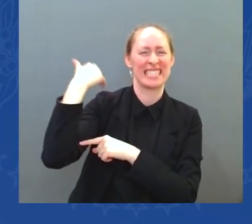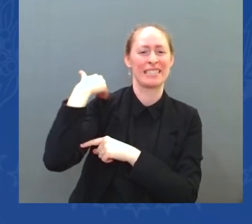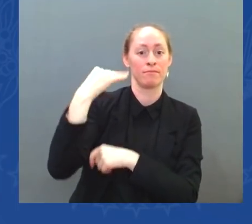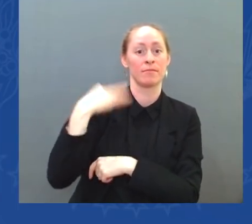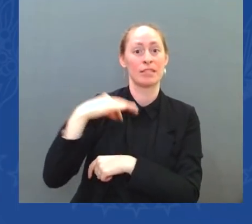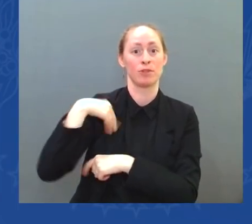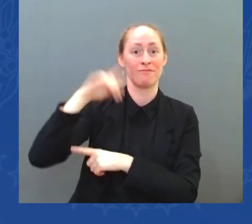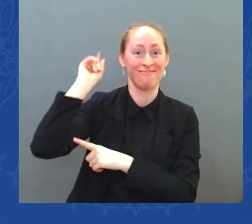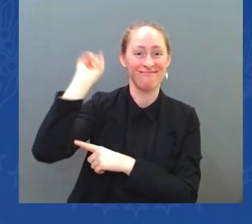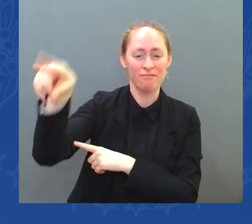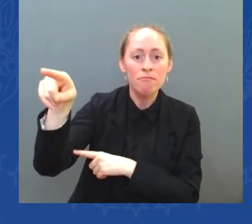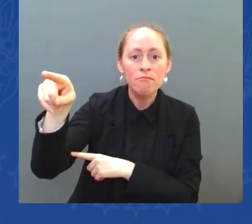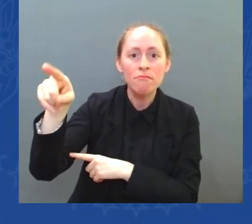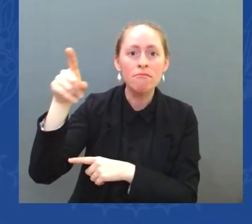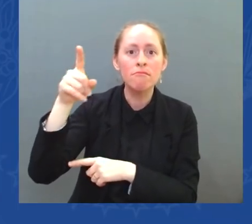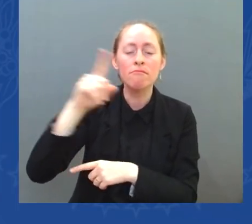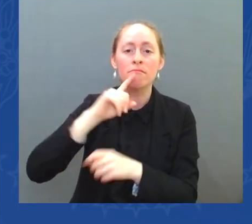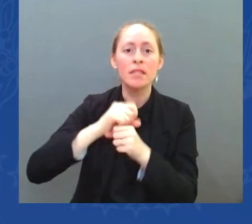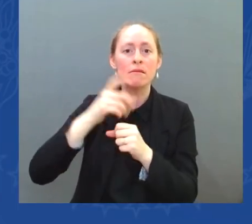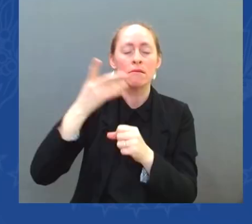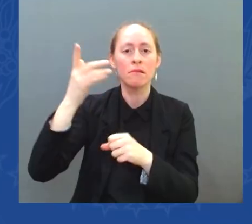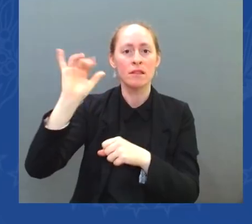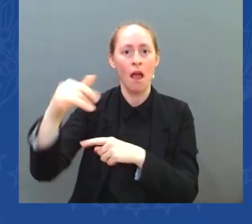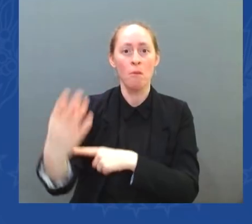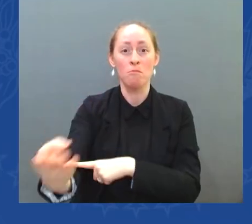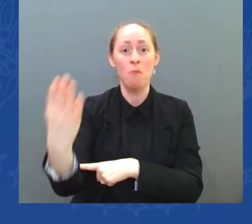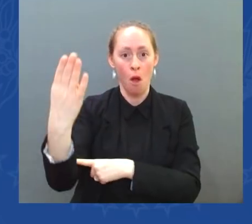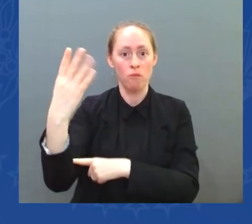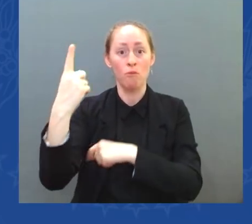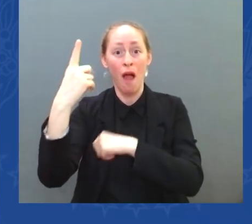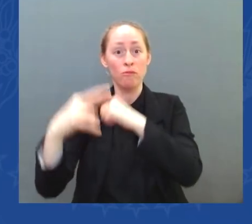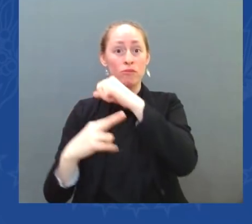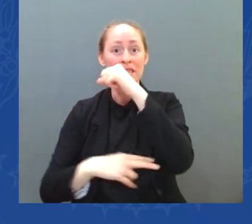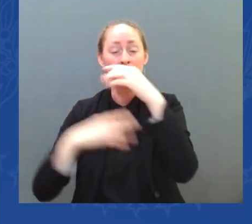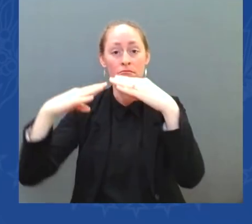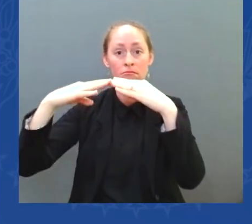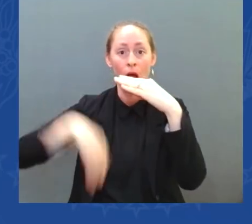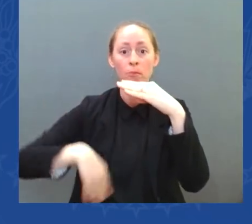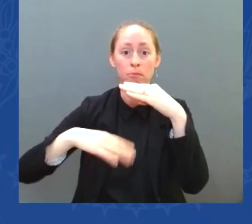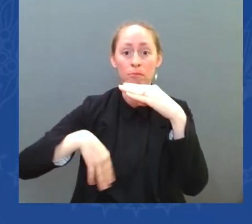It's called the "City of Bridges." There's more bridges in Pittsburgh than any other city in America.